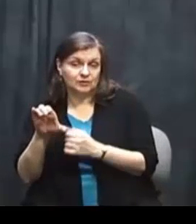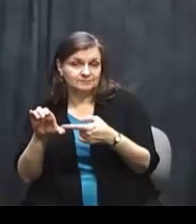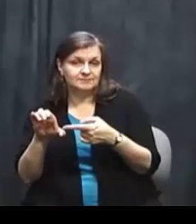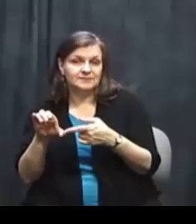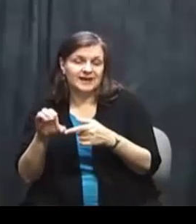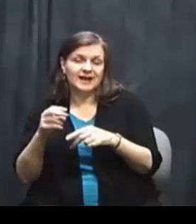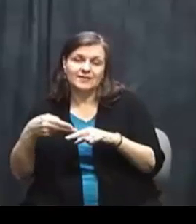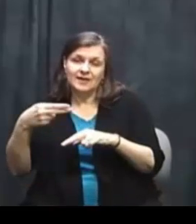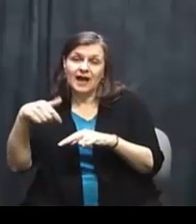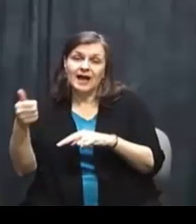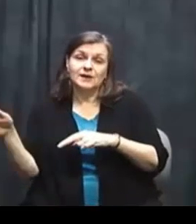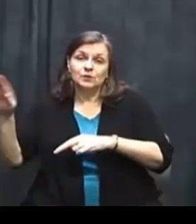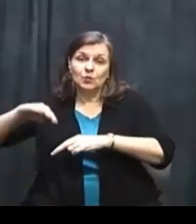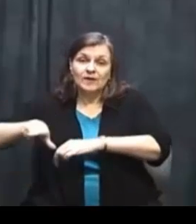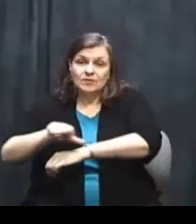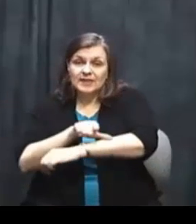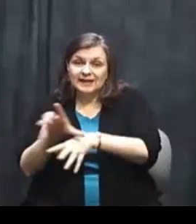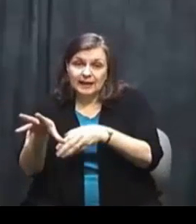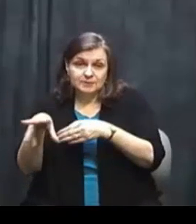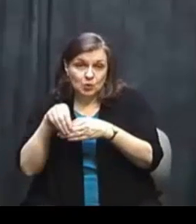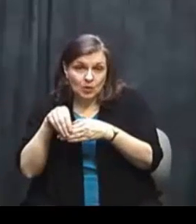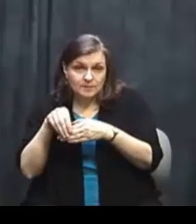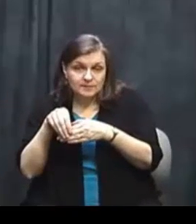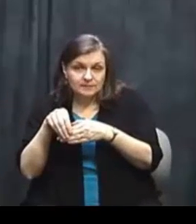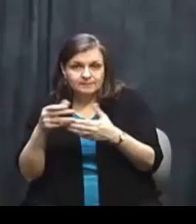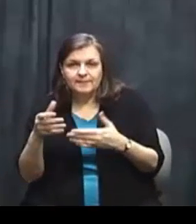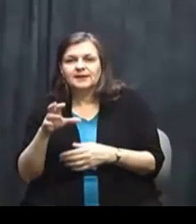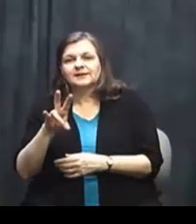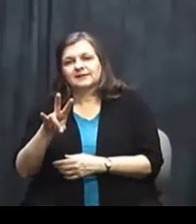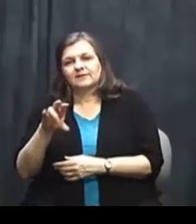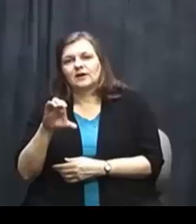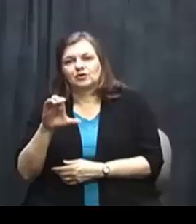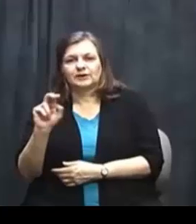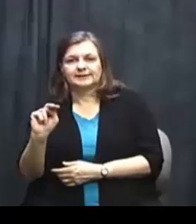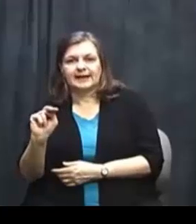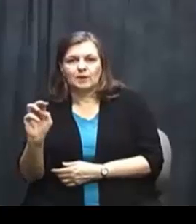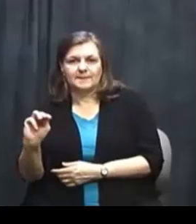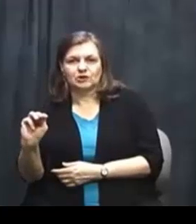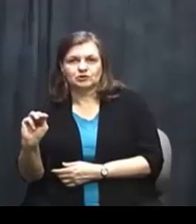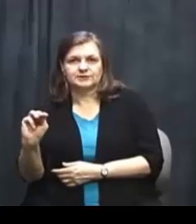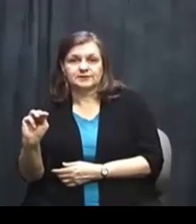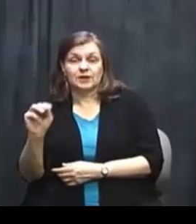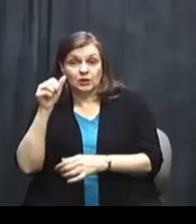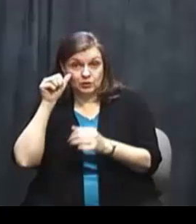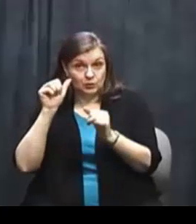its highest wavelength absorption is 700 nm